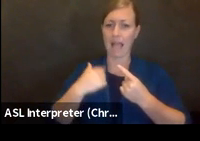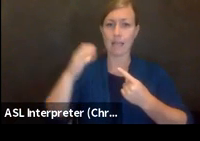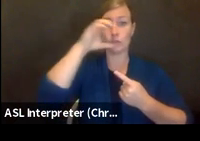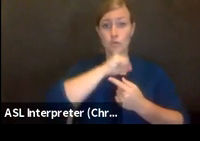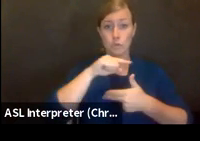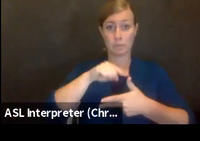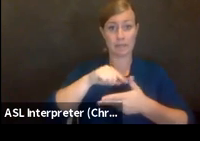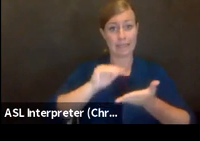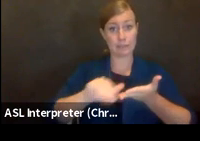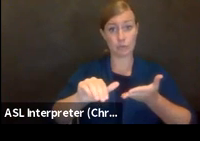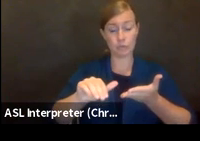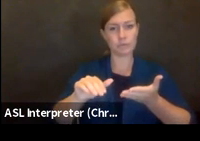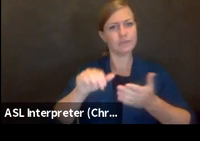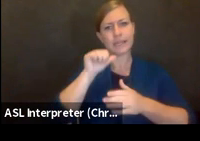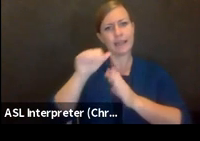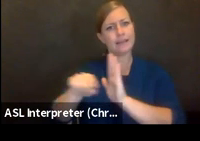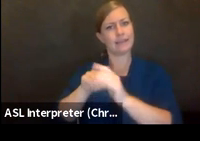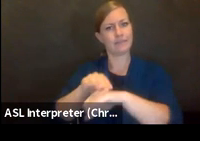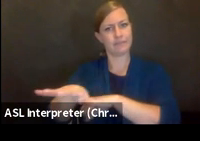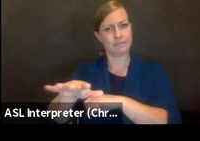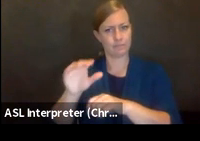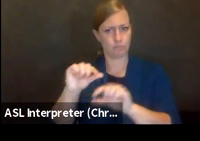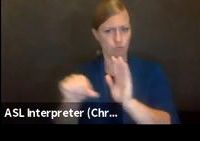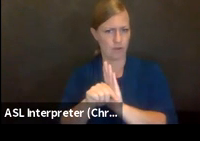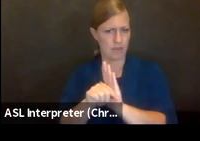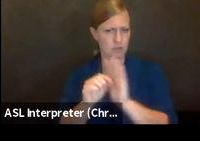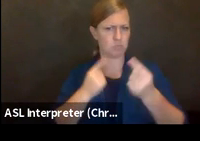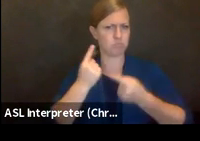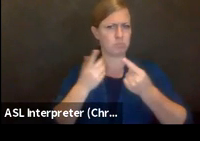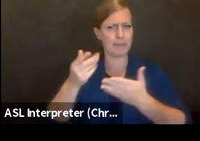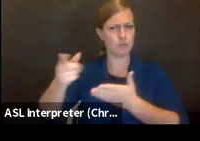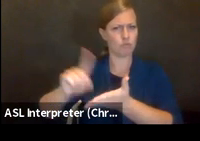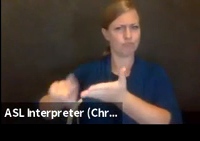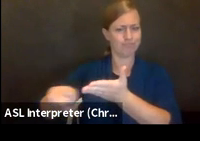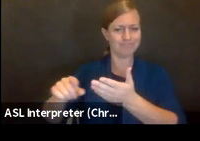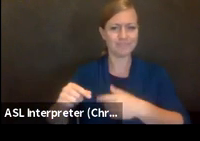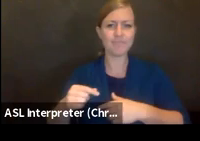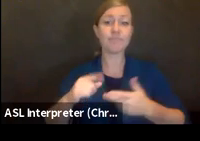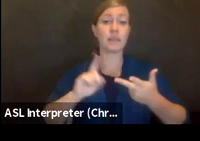ESD 189 - Amy Colburn: It's not negatively affecting their grade. So maybe we can look real fast. I think missing does default to zero but